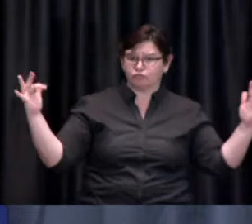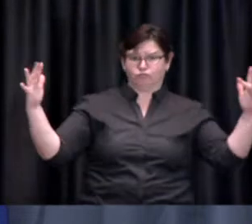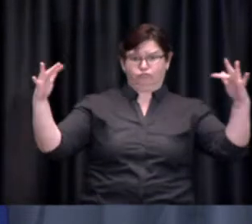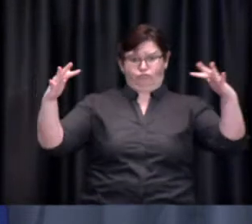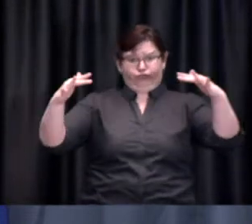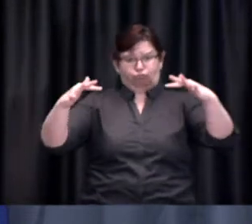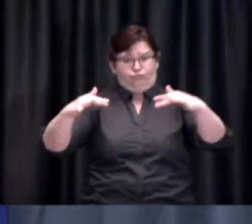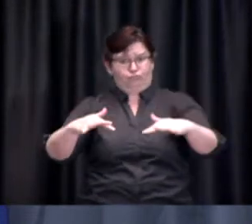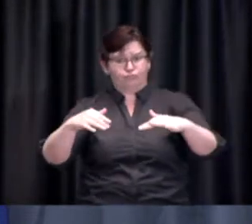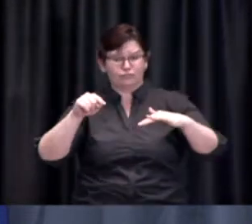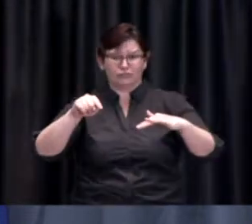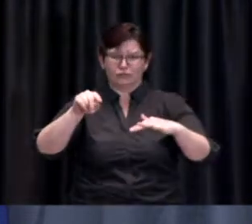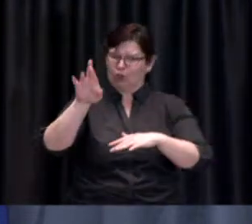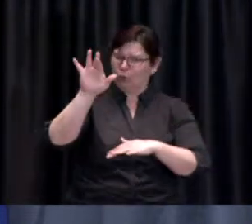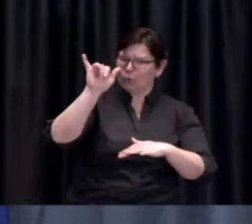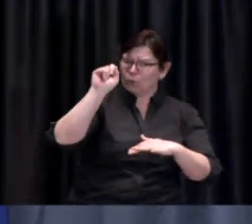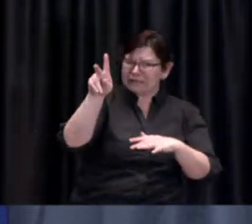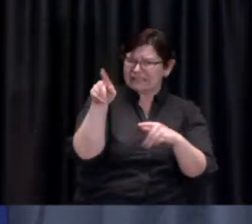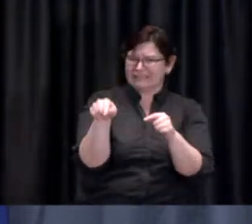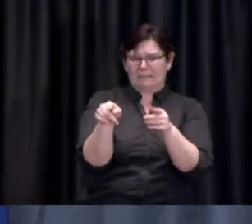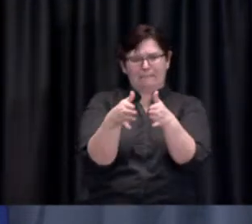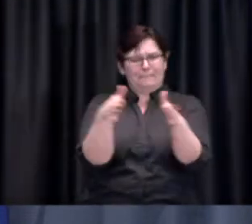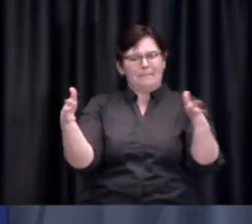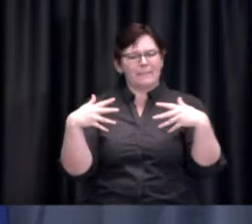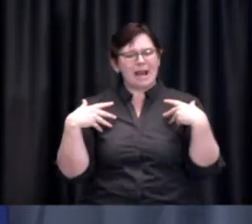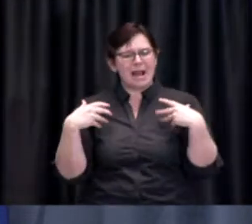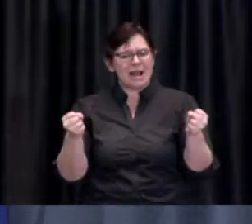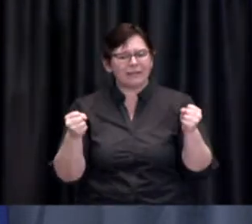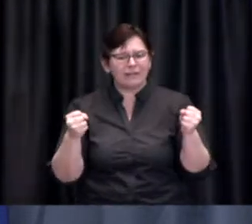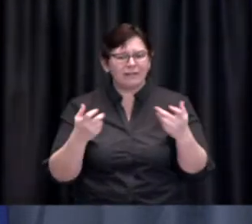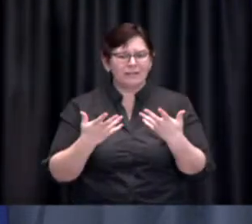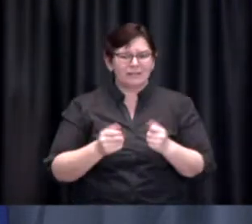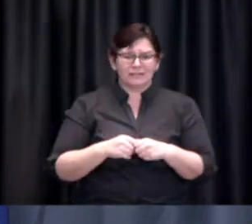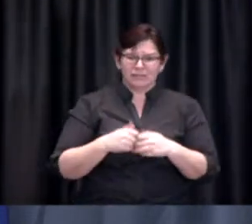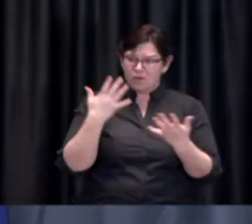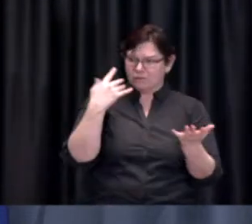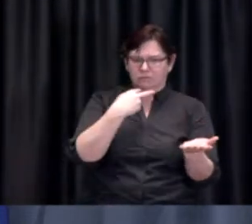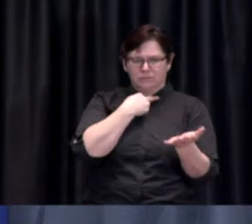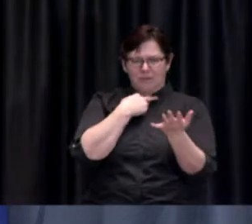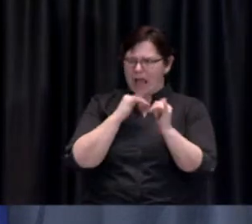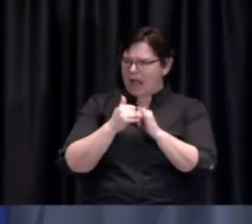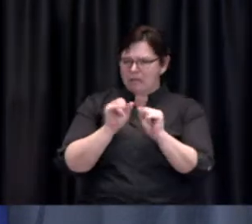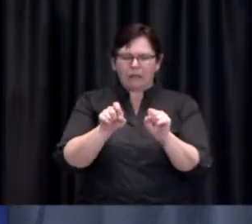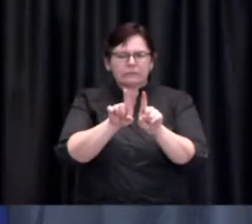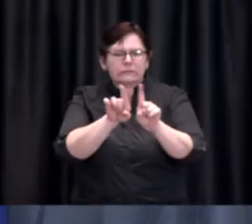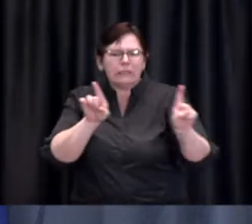given limits to physical distancing perhaps not being achievable and given exposure to attendees from